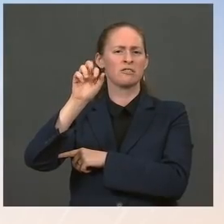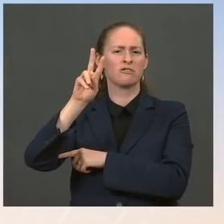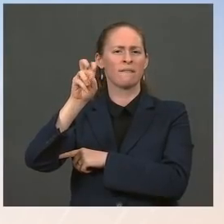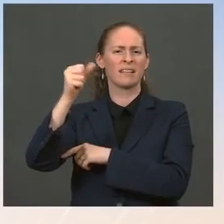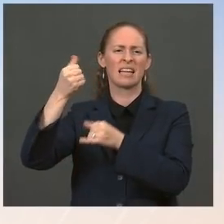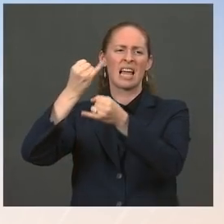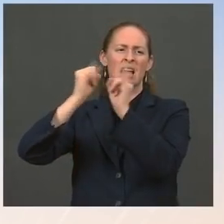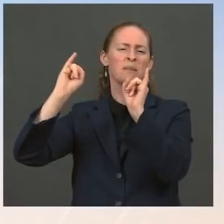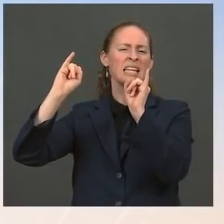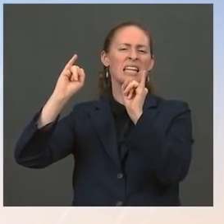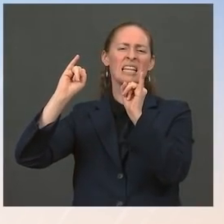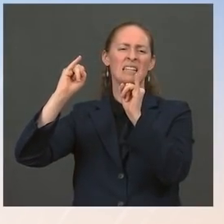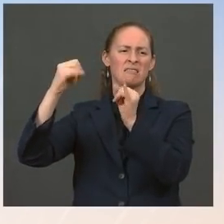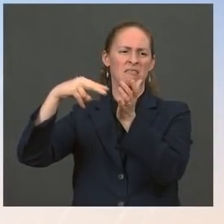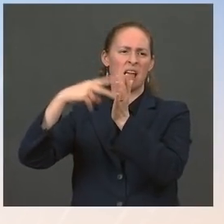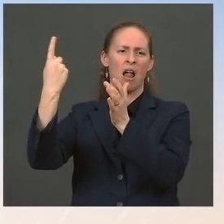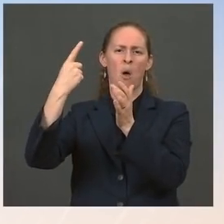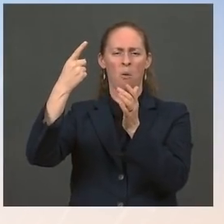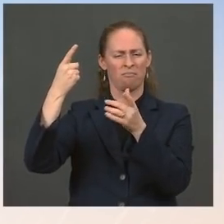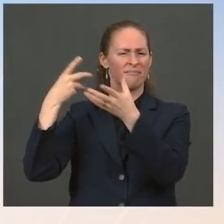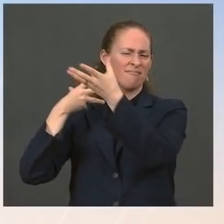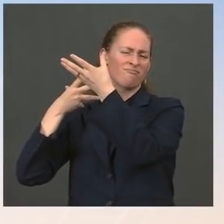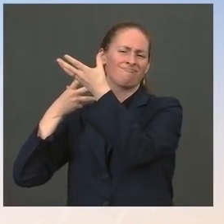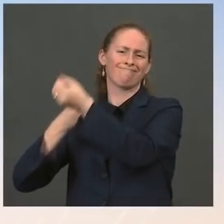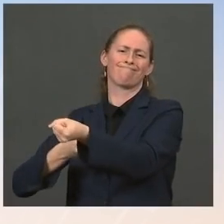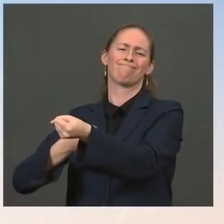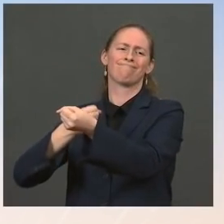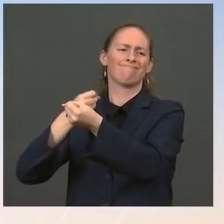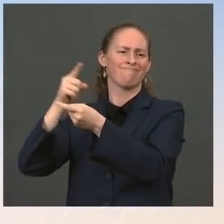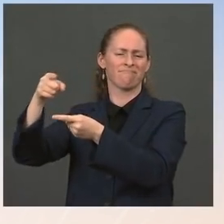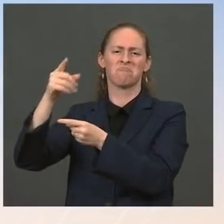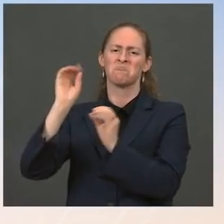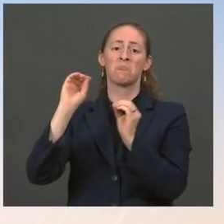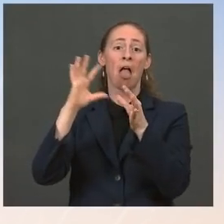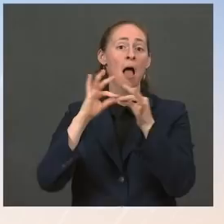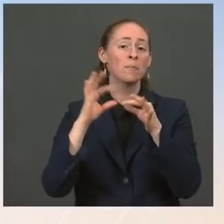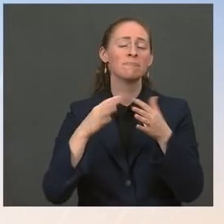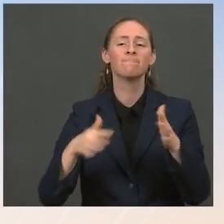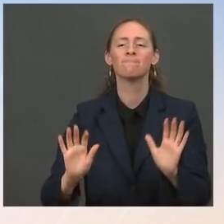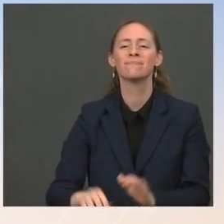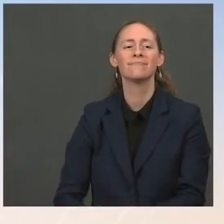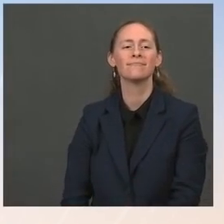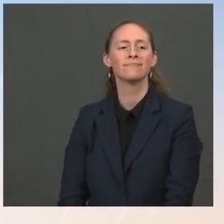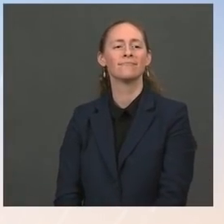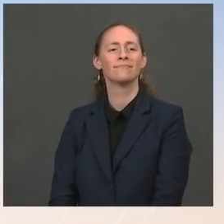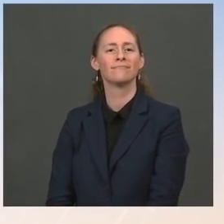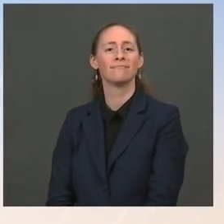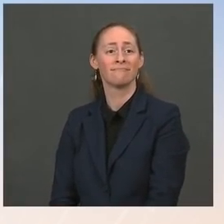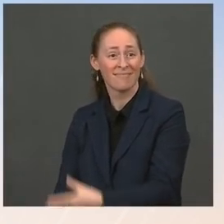of the Federal Reserve, and, beyond that, I don't have any personnel announcements for you. The Press: Given that confidence, and also given what you just said,